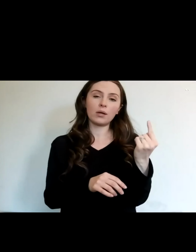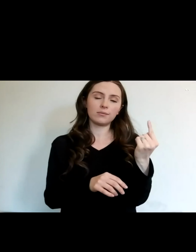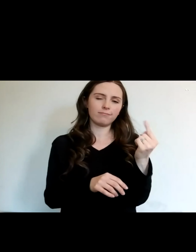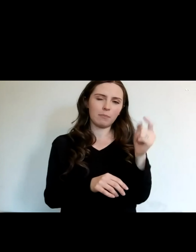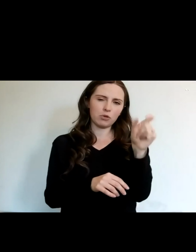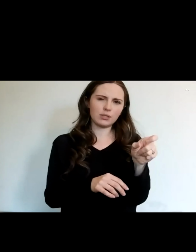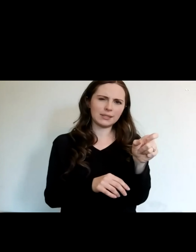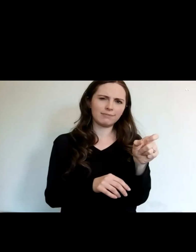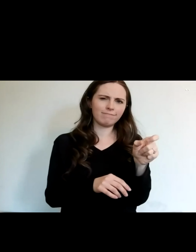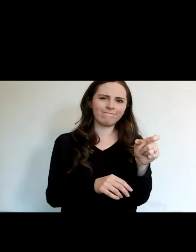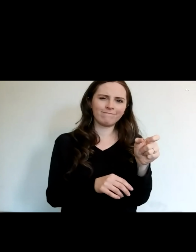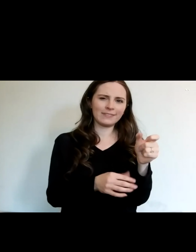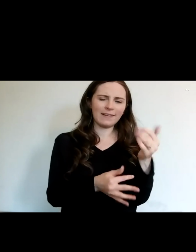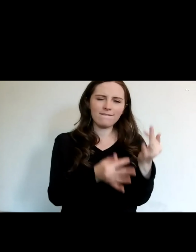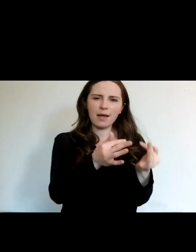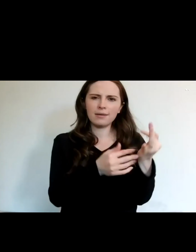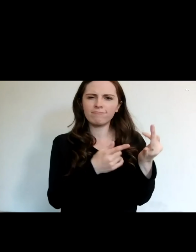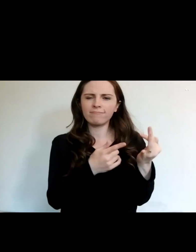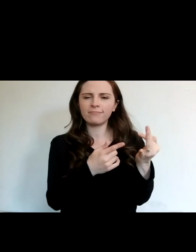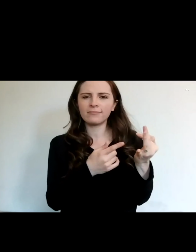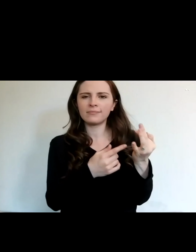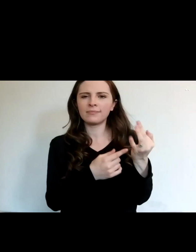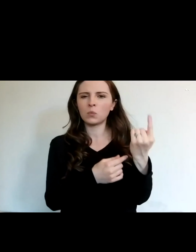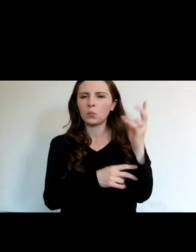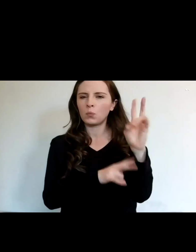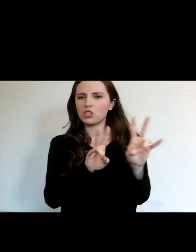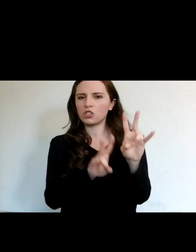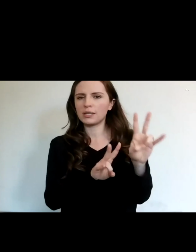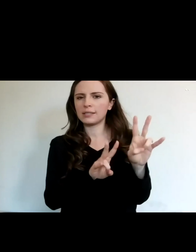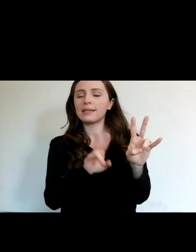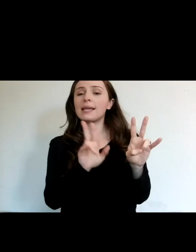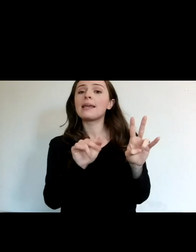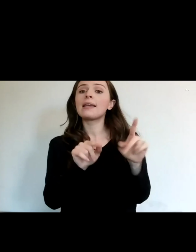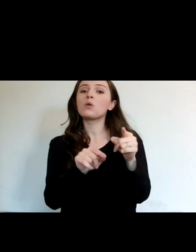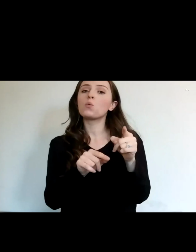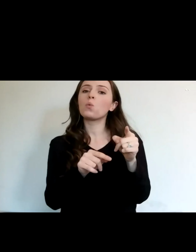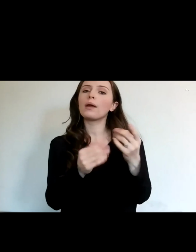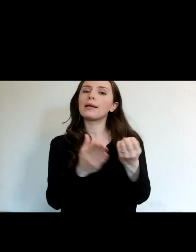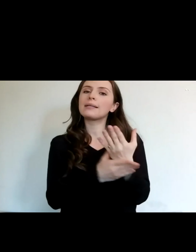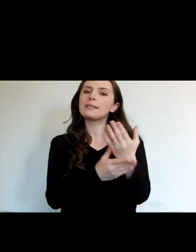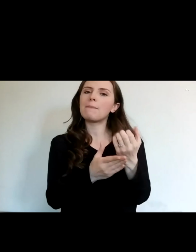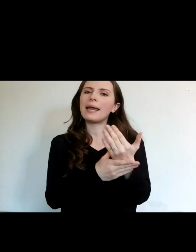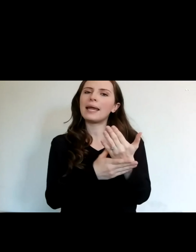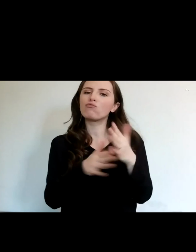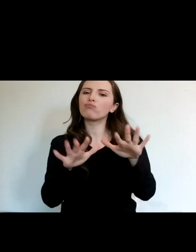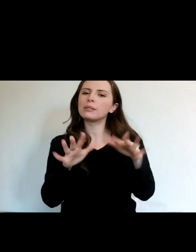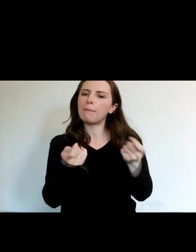which is can you just explain reasonable accommodation again?